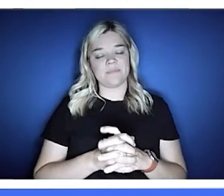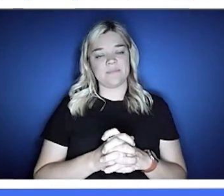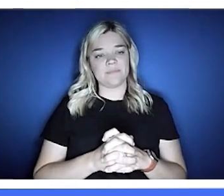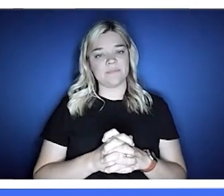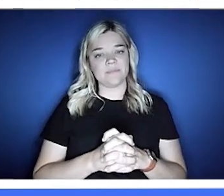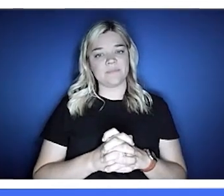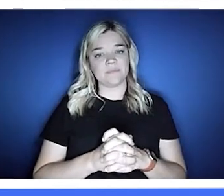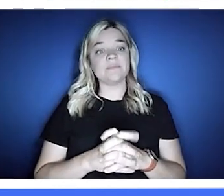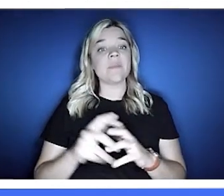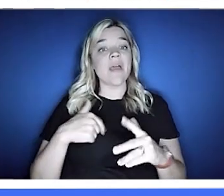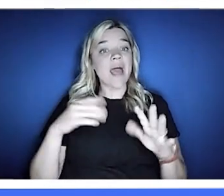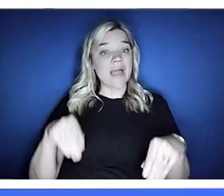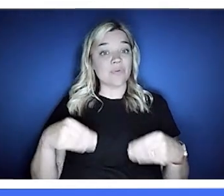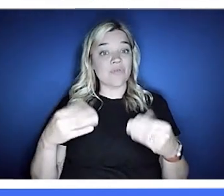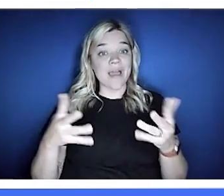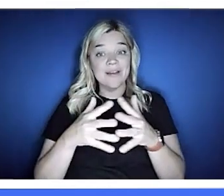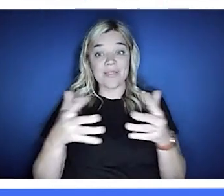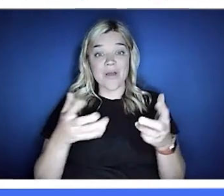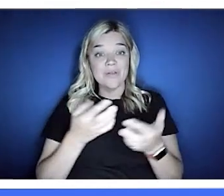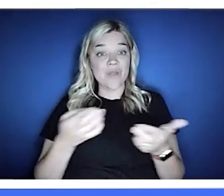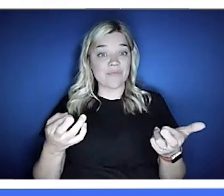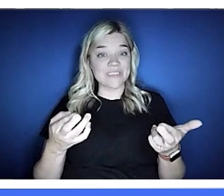I provided a lot of references that you can